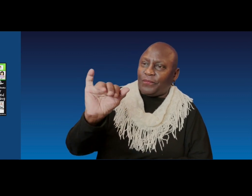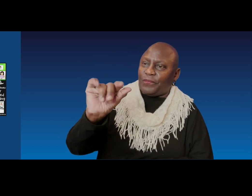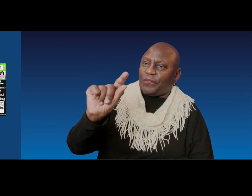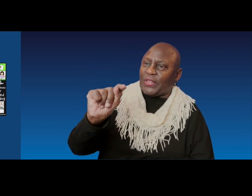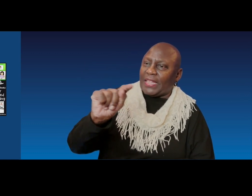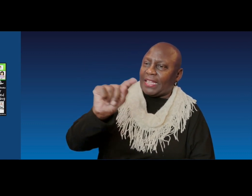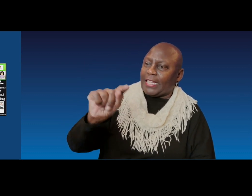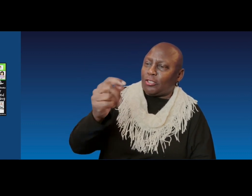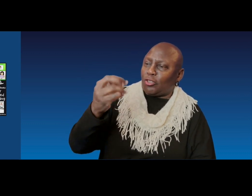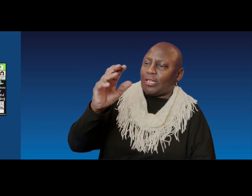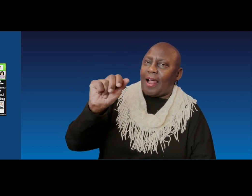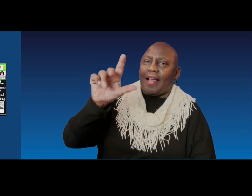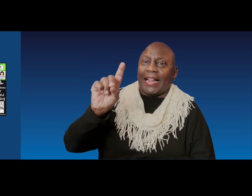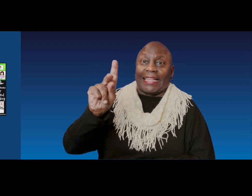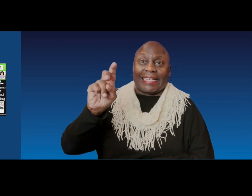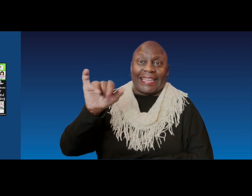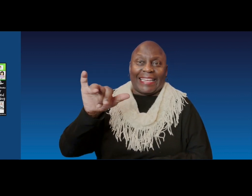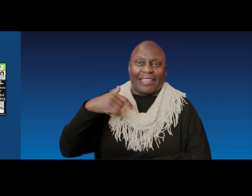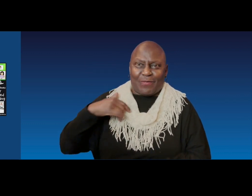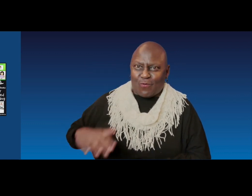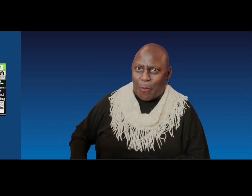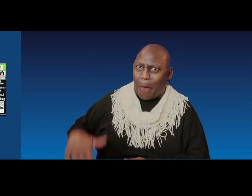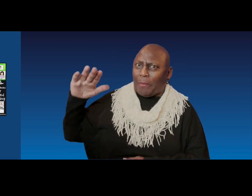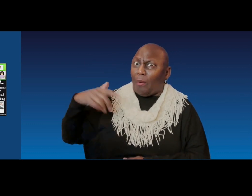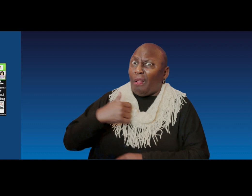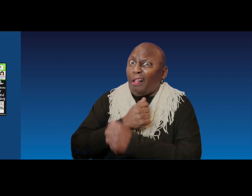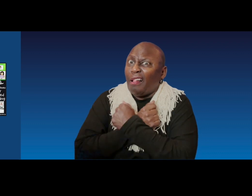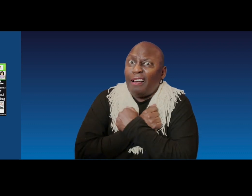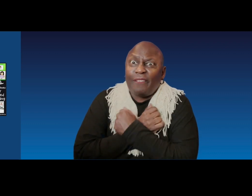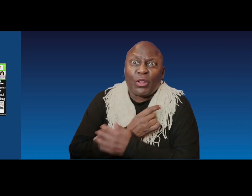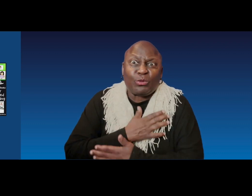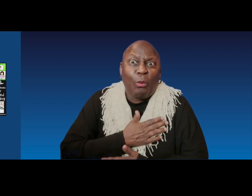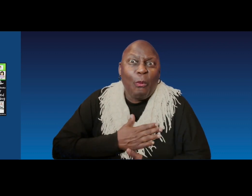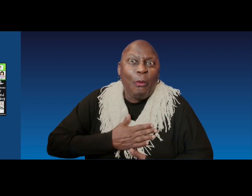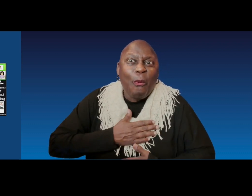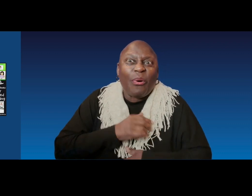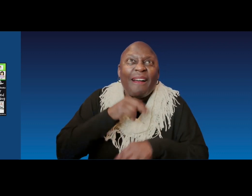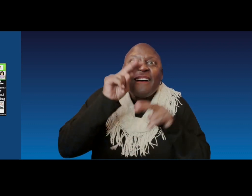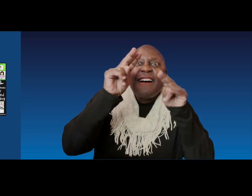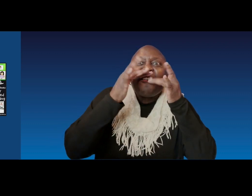That includes me. I grew up loving the Fitzgerald Key